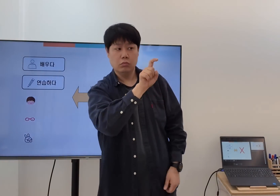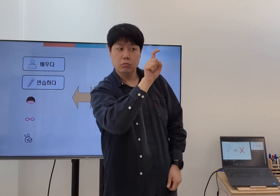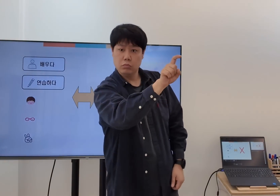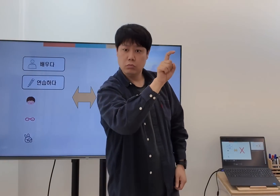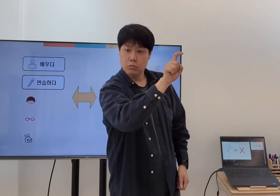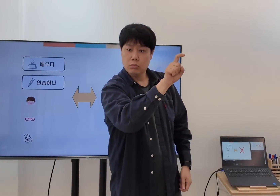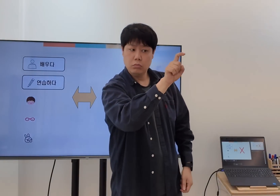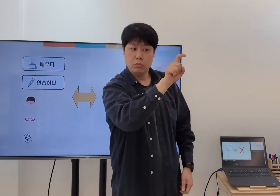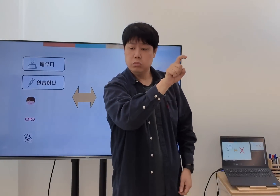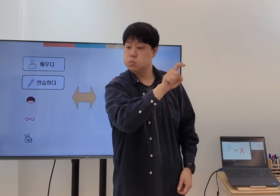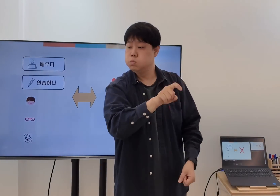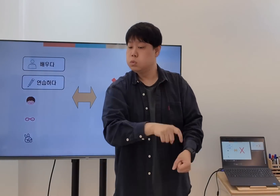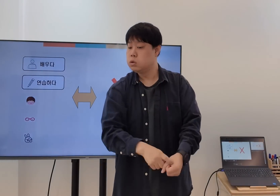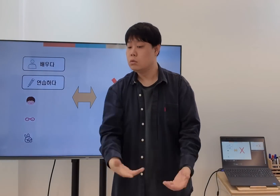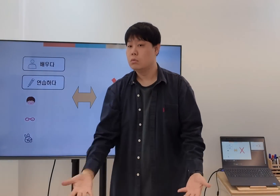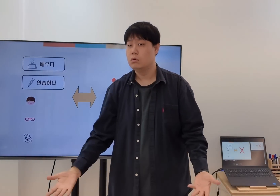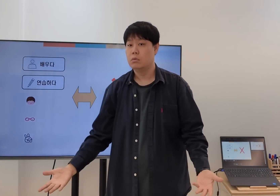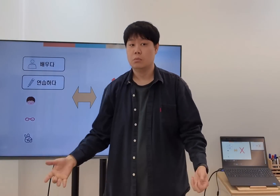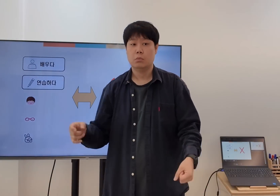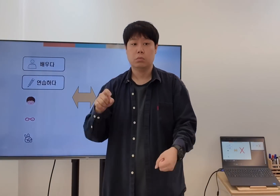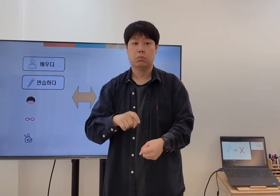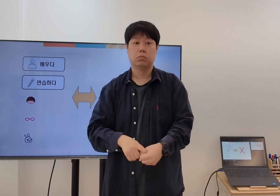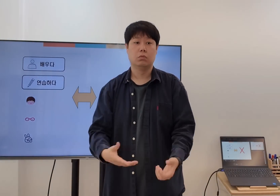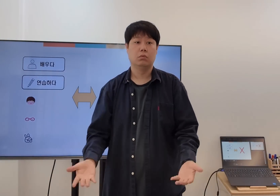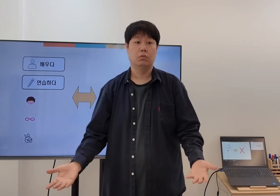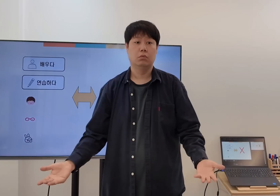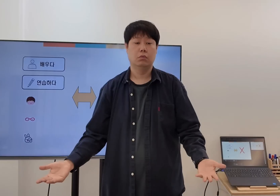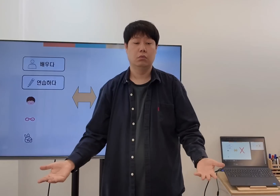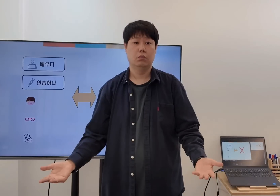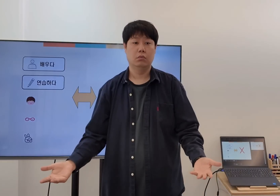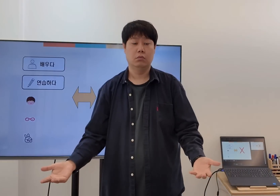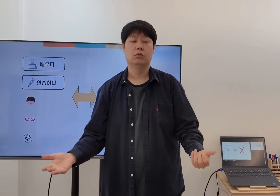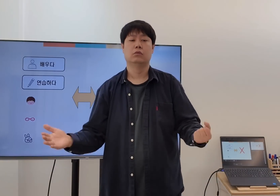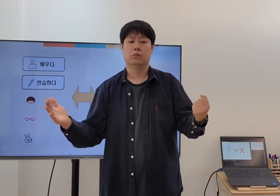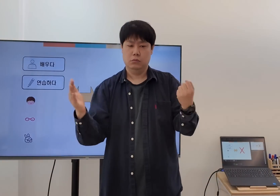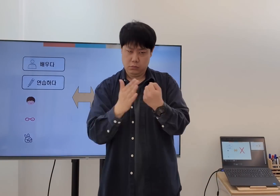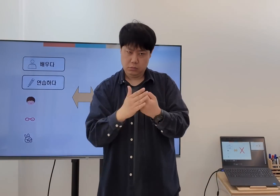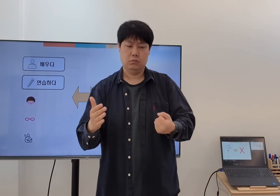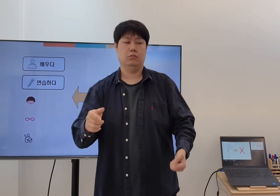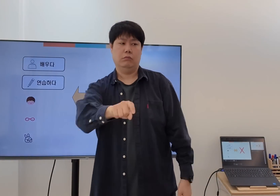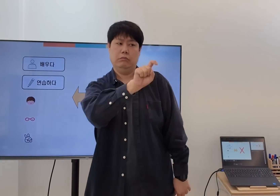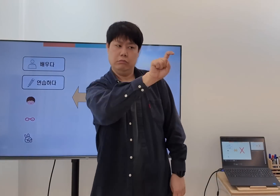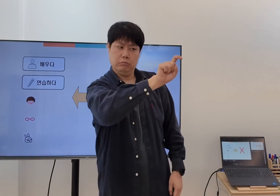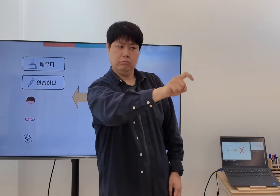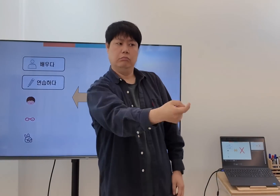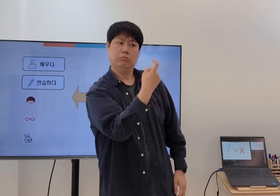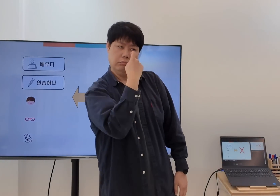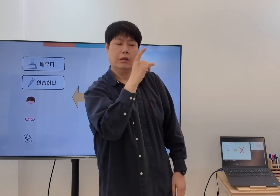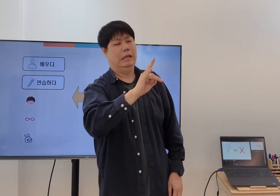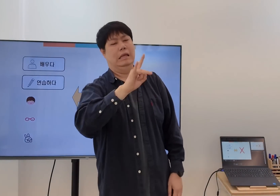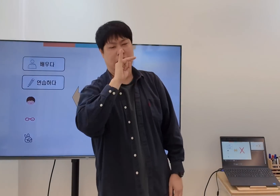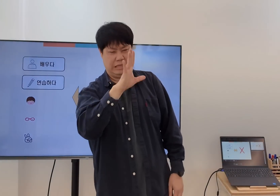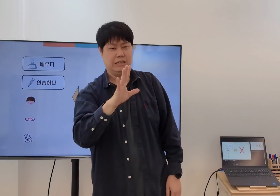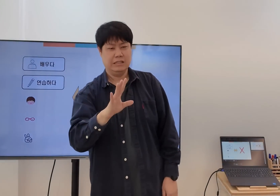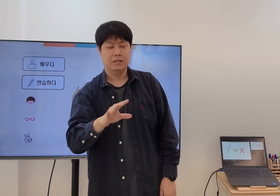'Learn' has no object for the other person, and there is no object. Therefore, 'learn' cannot be used as an agreement verb.